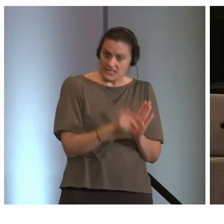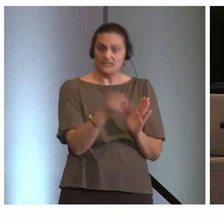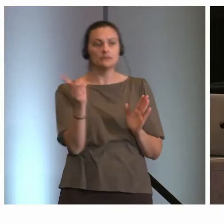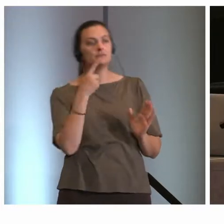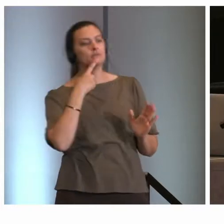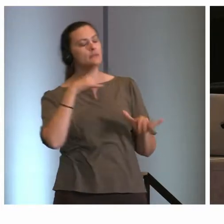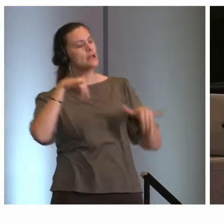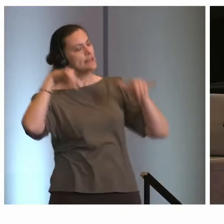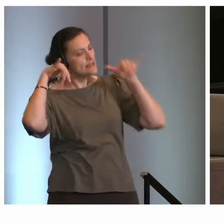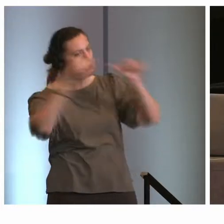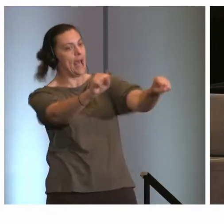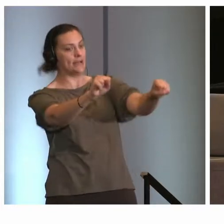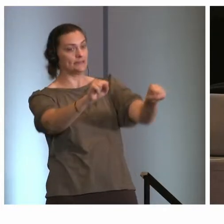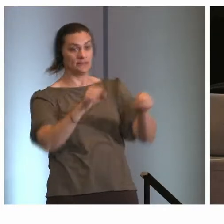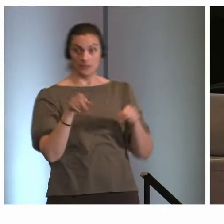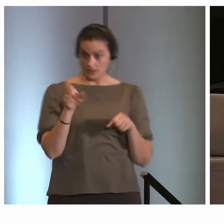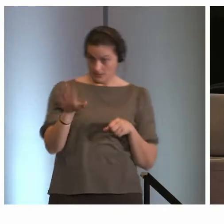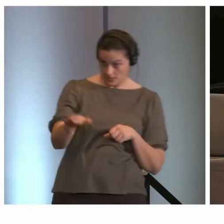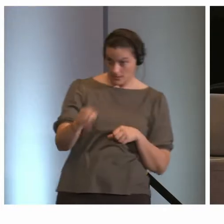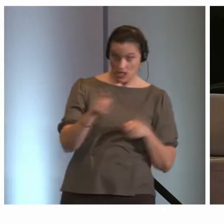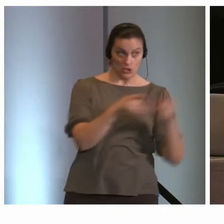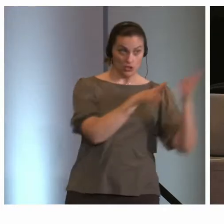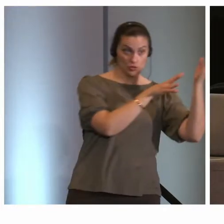you -- you know, choose a streaming service, that showed